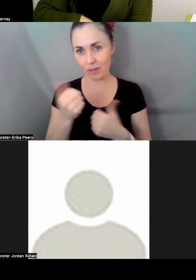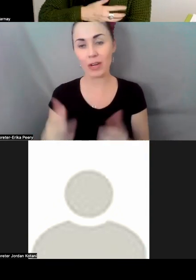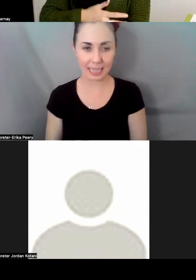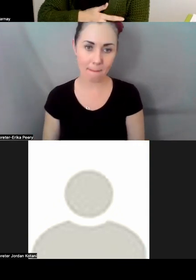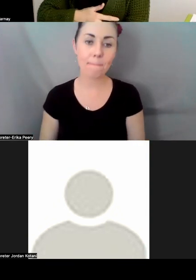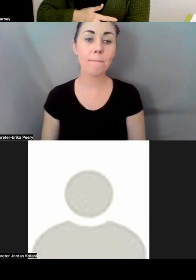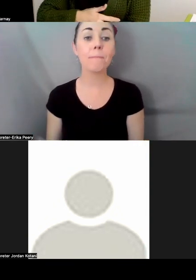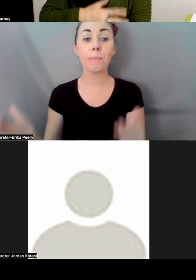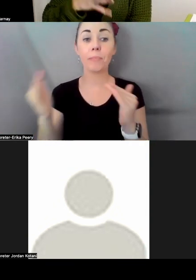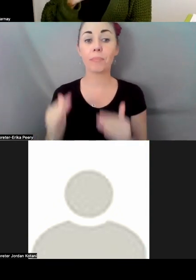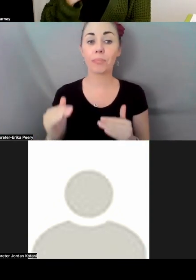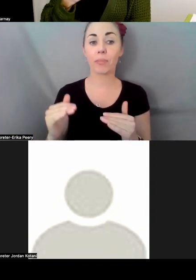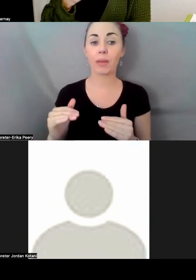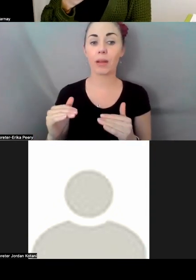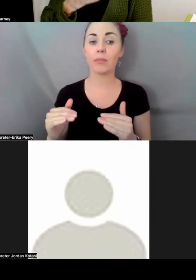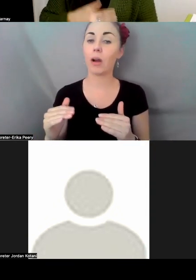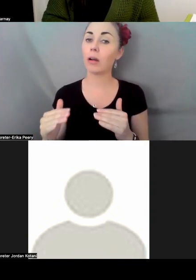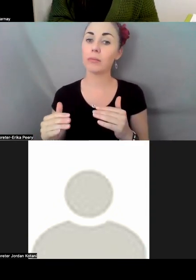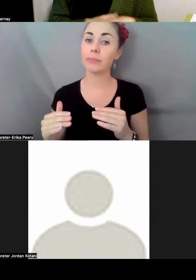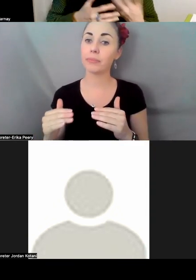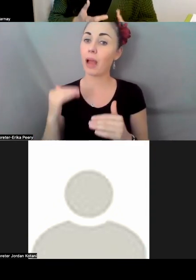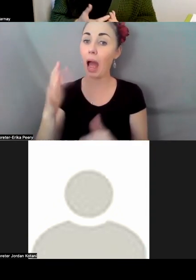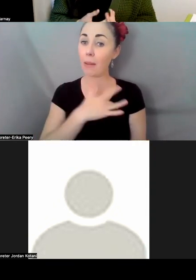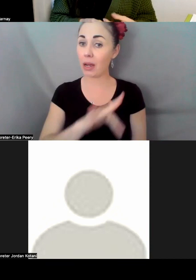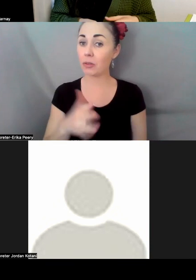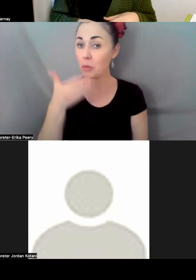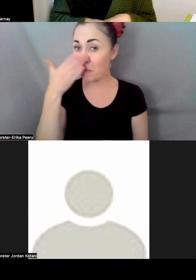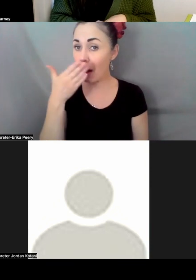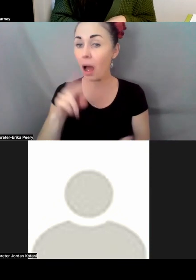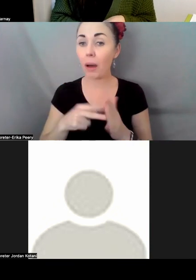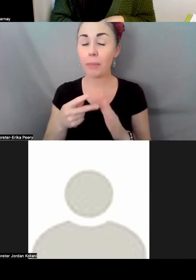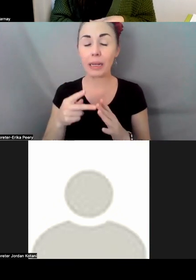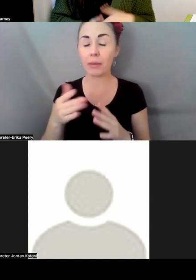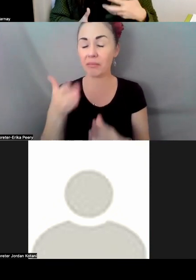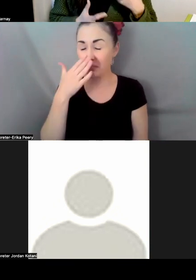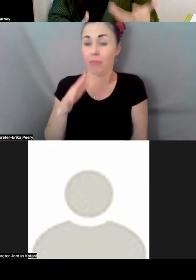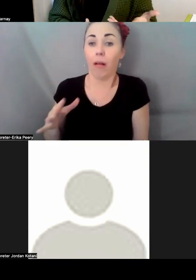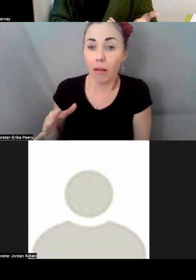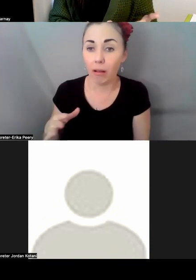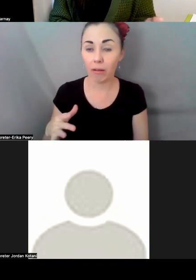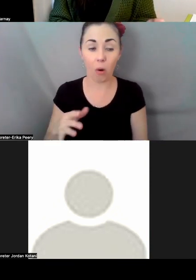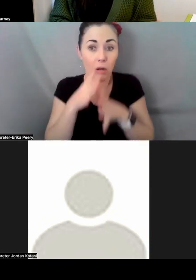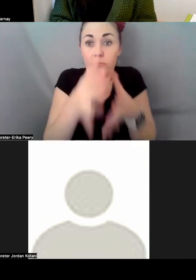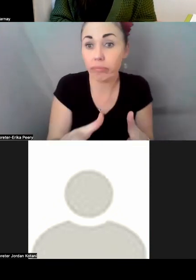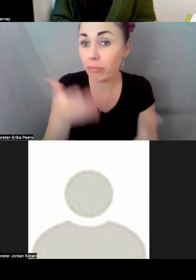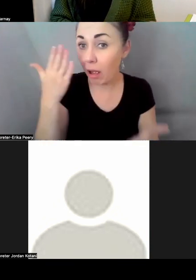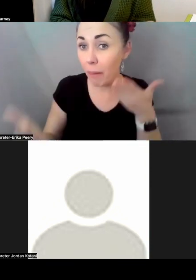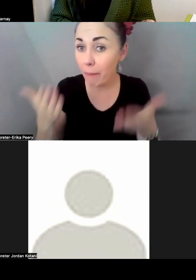Hypersensitivity to smell, gagging or be sick and throw up when they encounter certain smells.